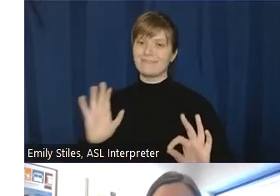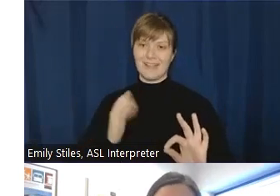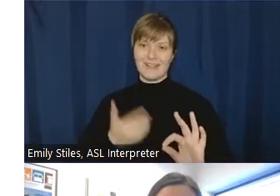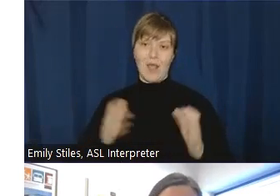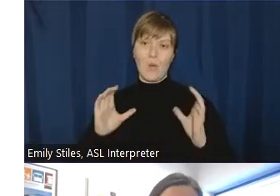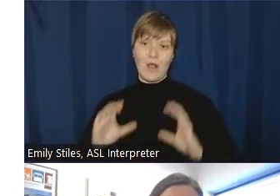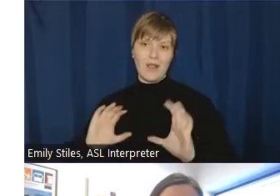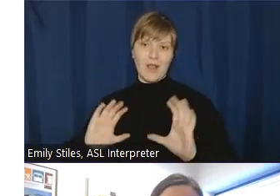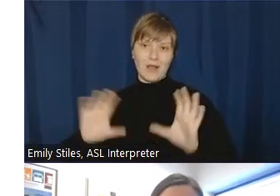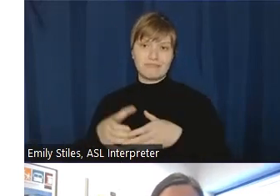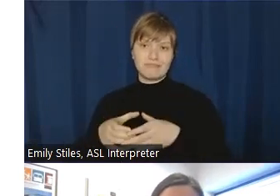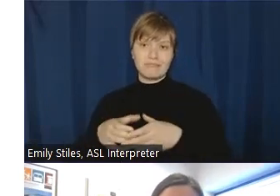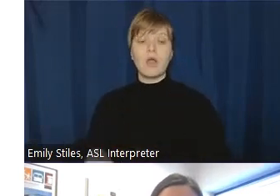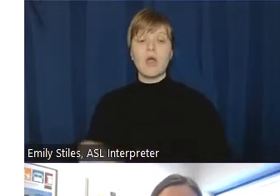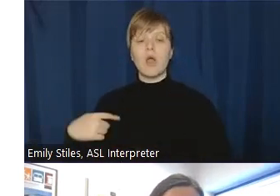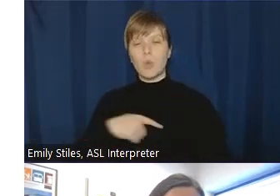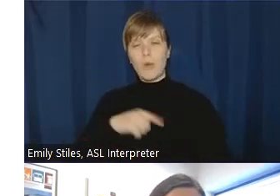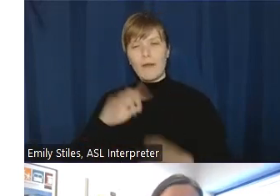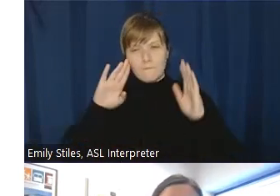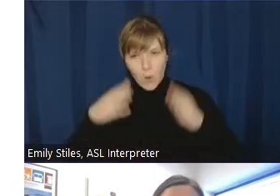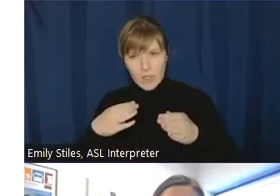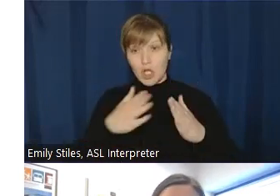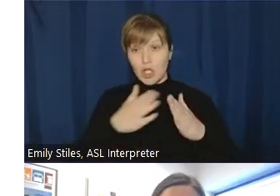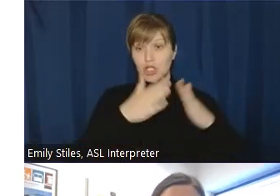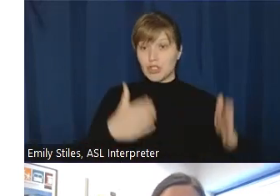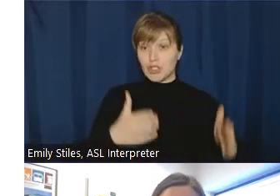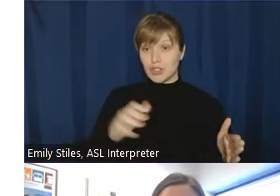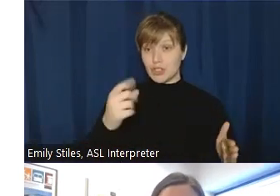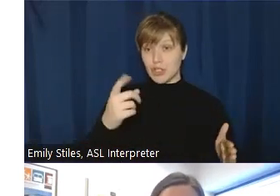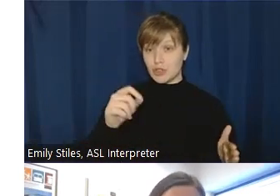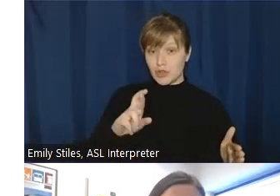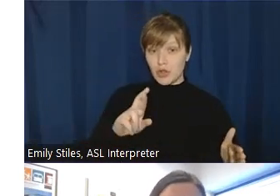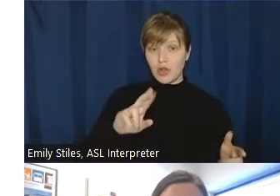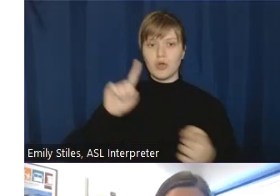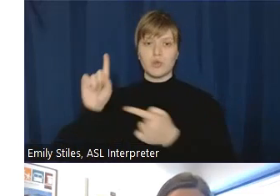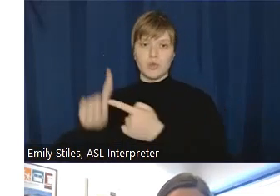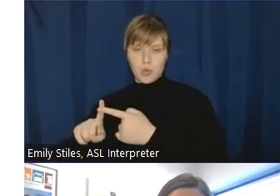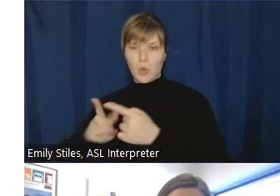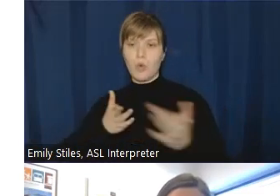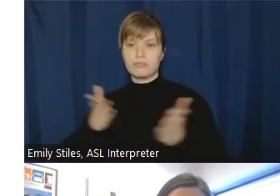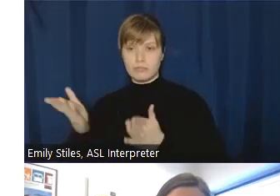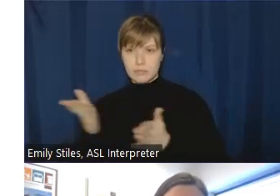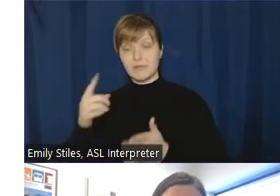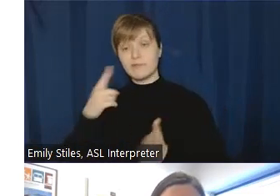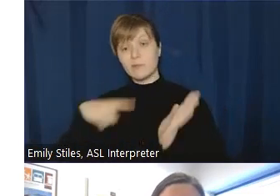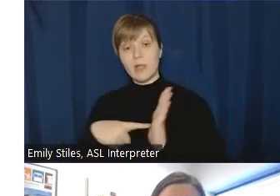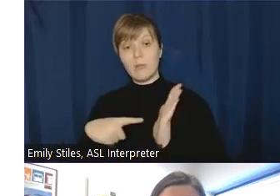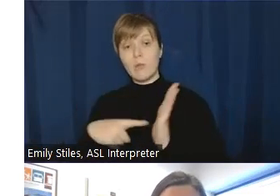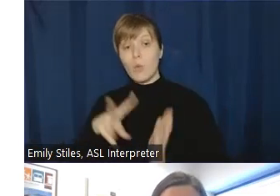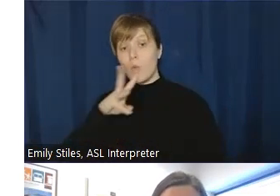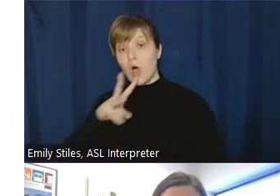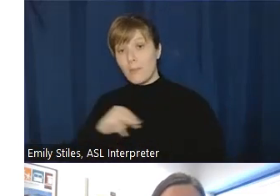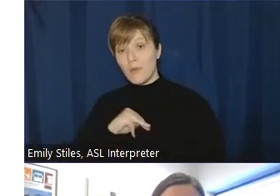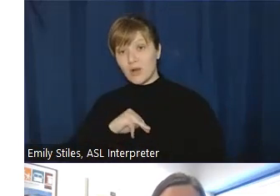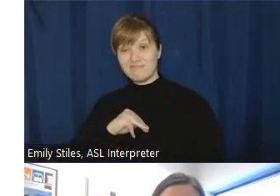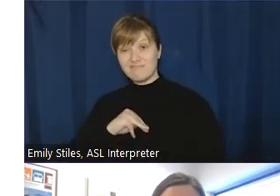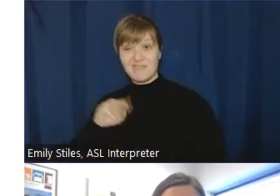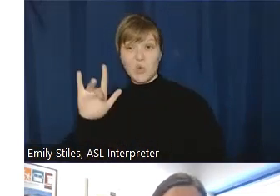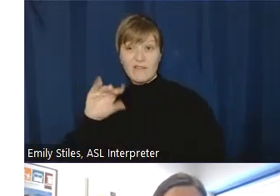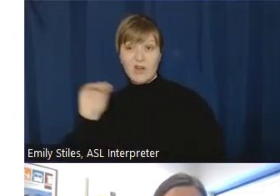services, 25% were to Walmart -- this was really a key destination in this area to make sure